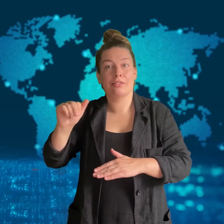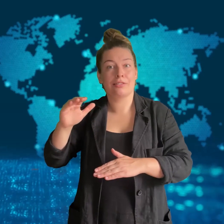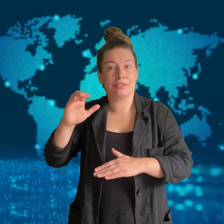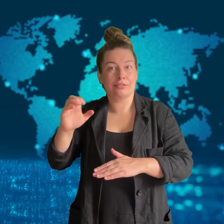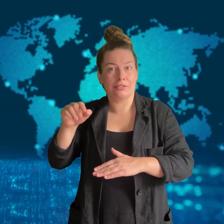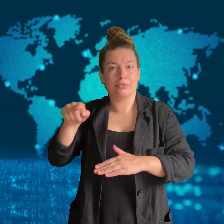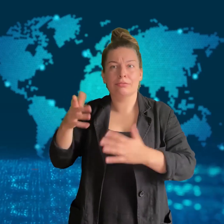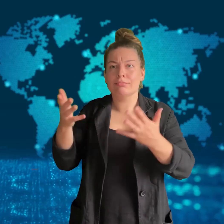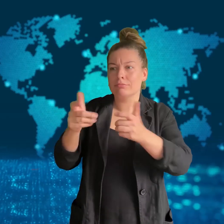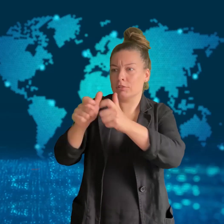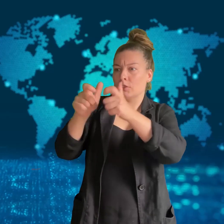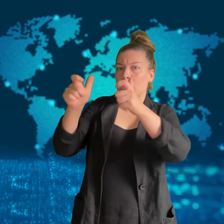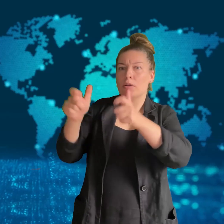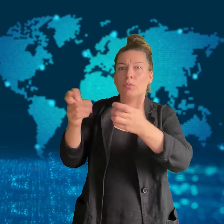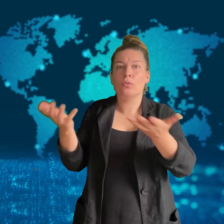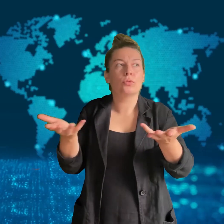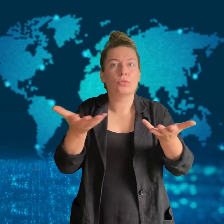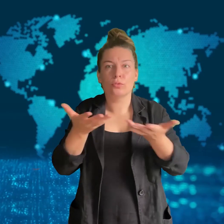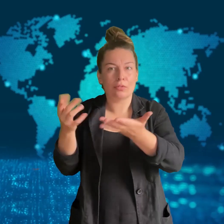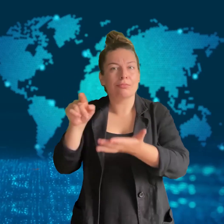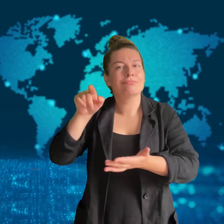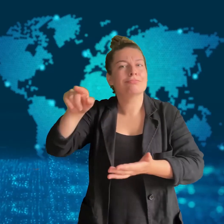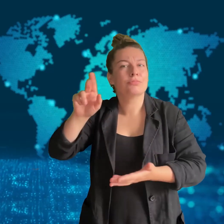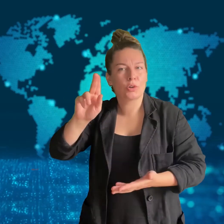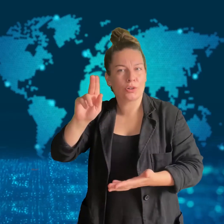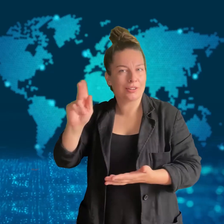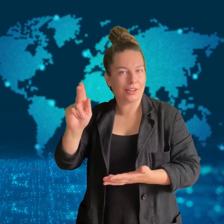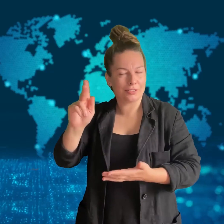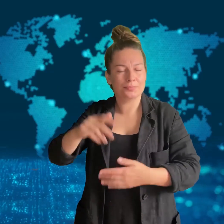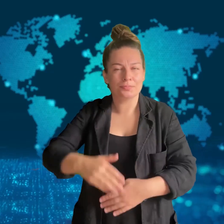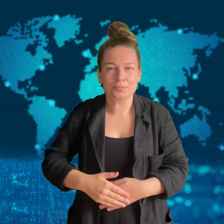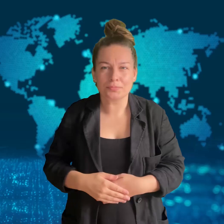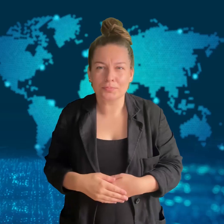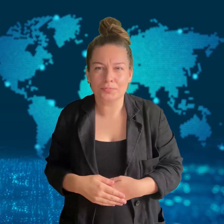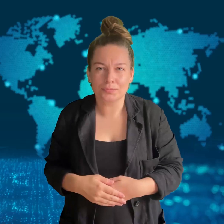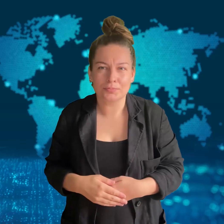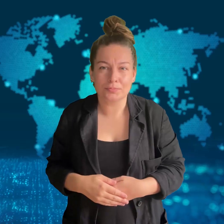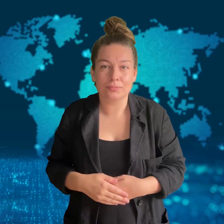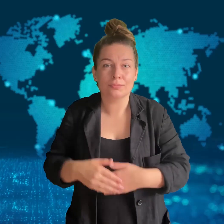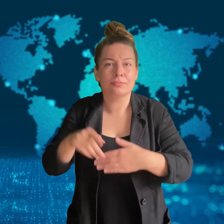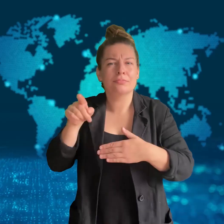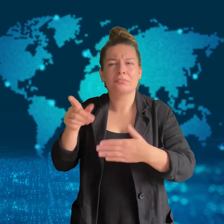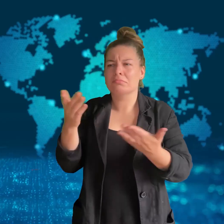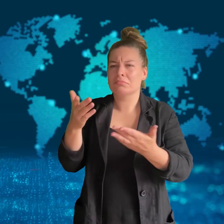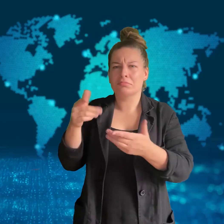Darktrace was founded by Lynch and is headquartered in England.